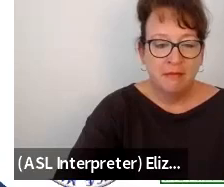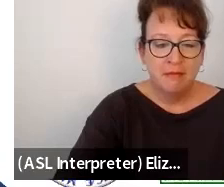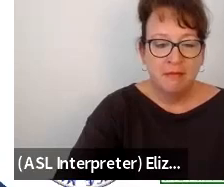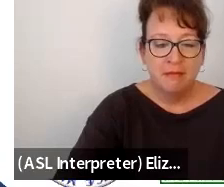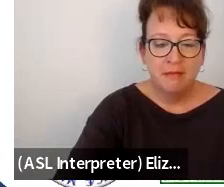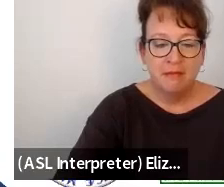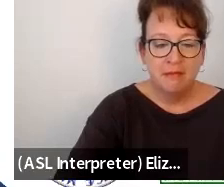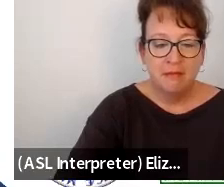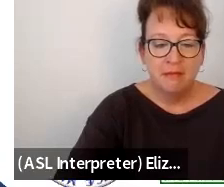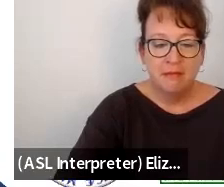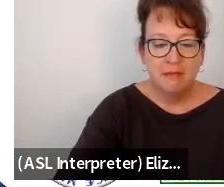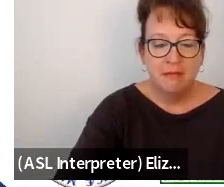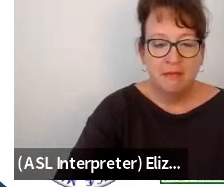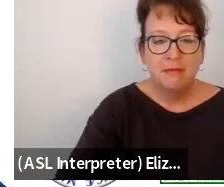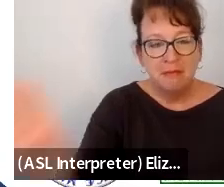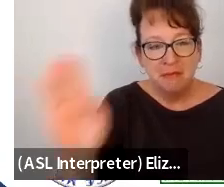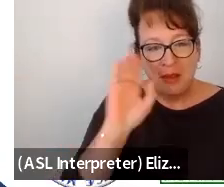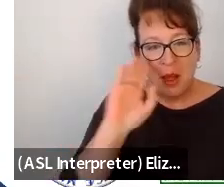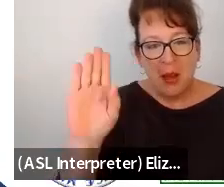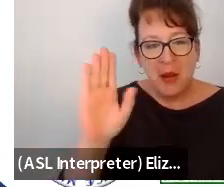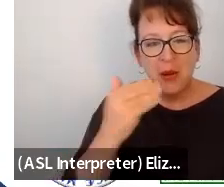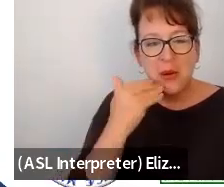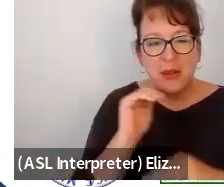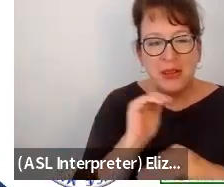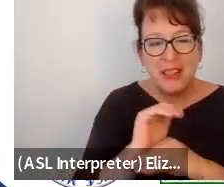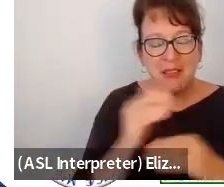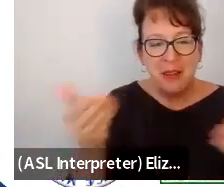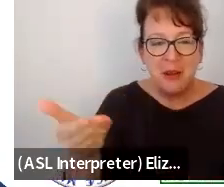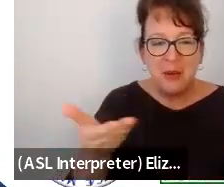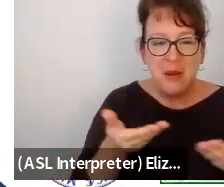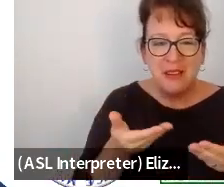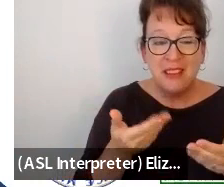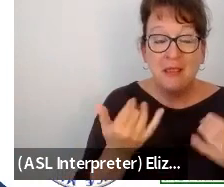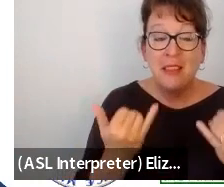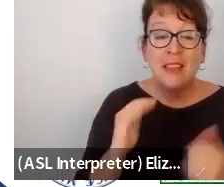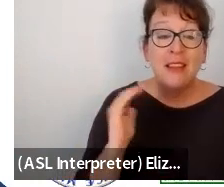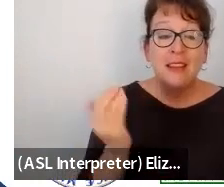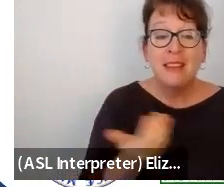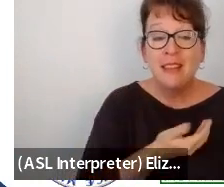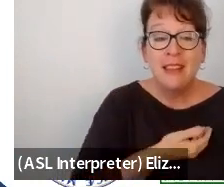Again, welcome, everyone. Thank you for joining us today. We are very excited to be sharing some